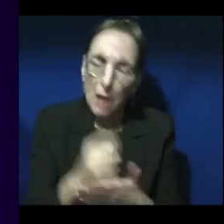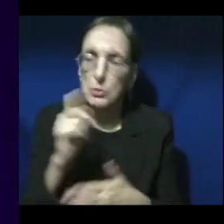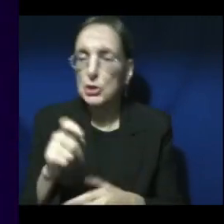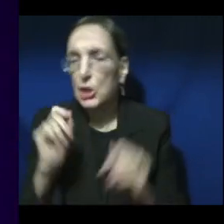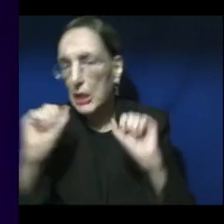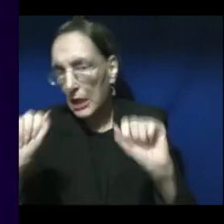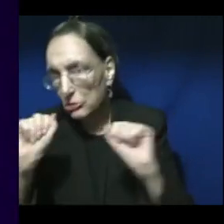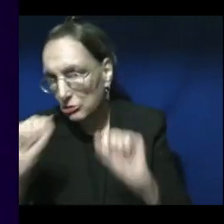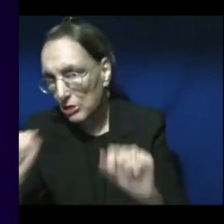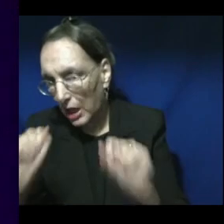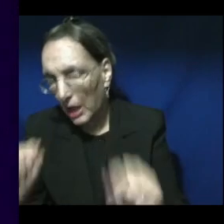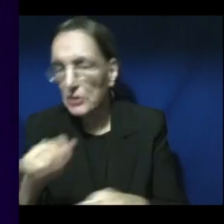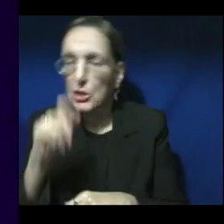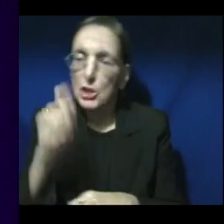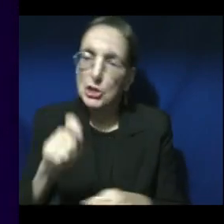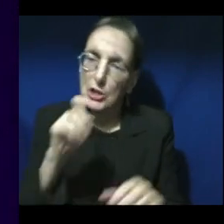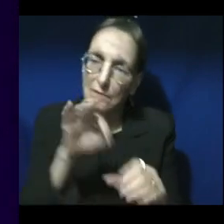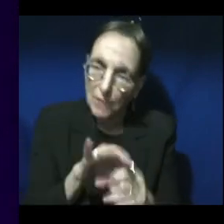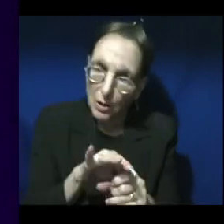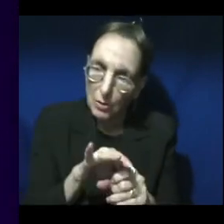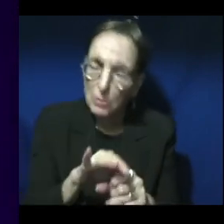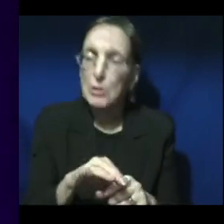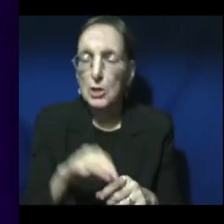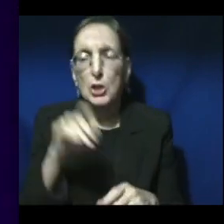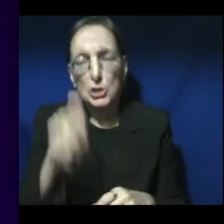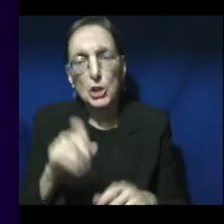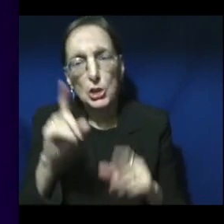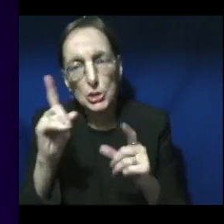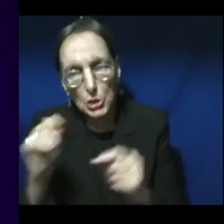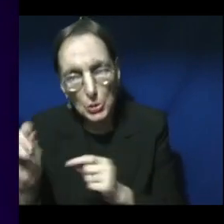supposed to do, but we’re busy, right? And the sausage and the bacon and all those other things